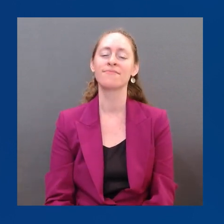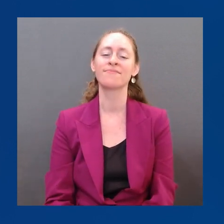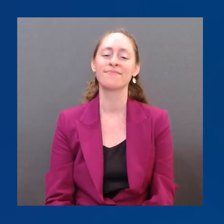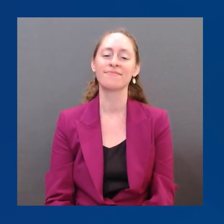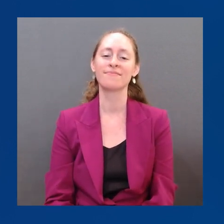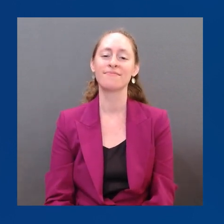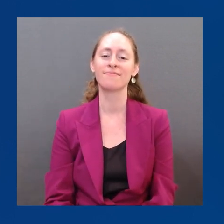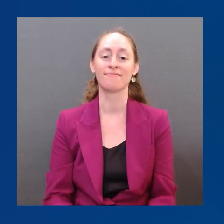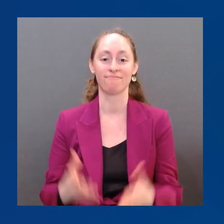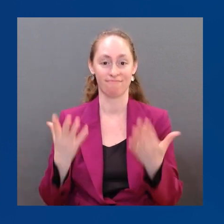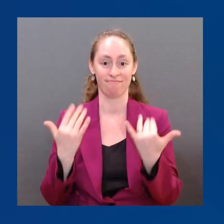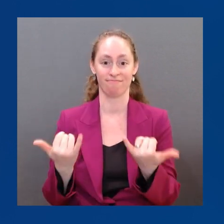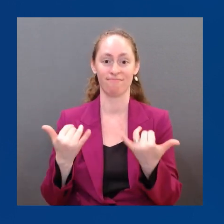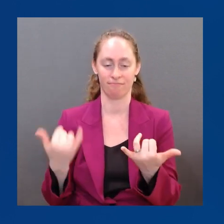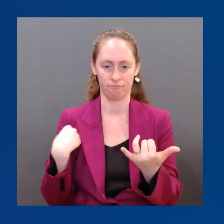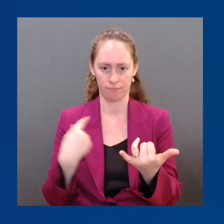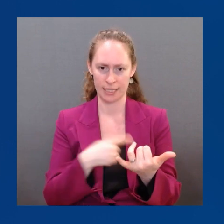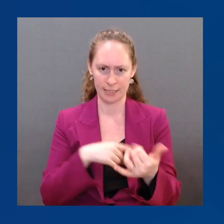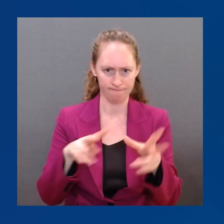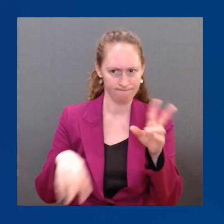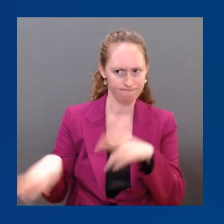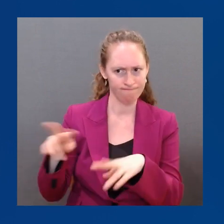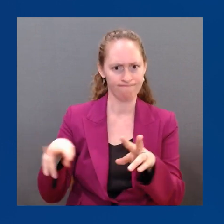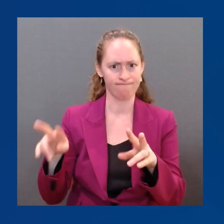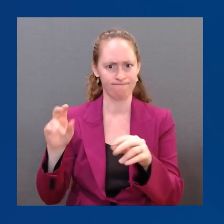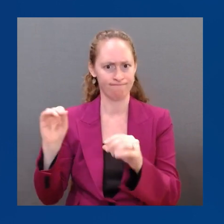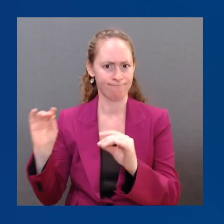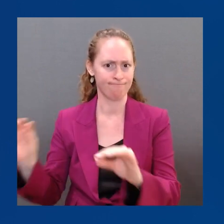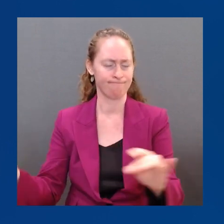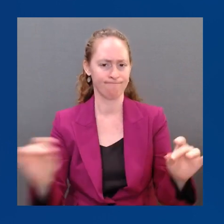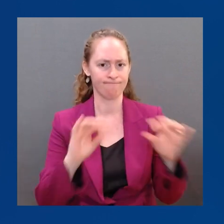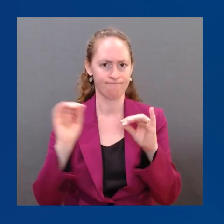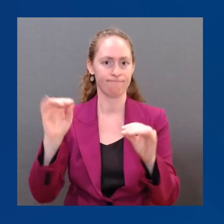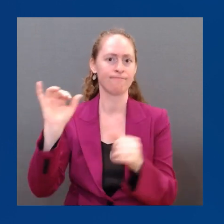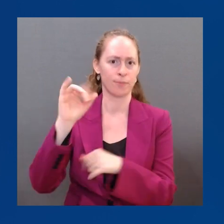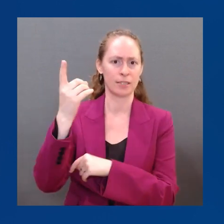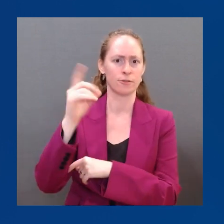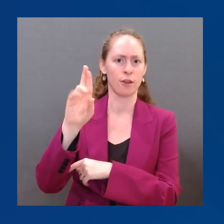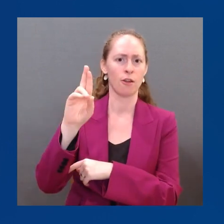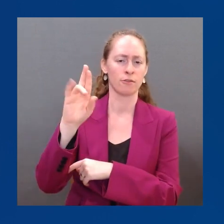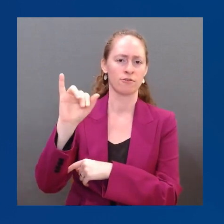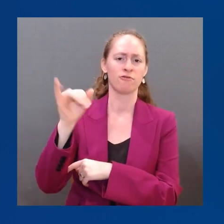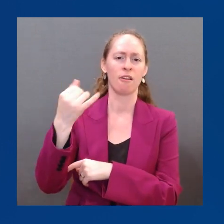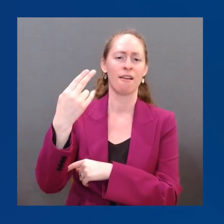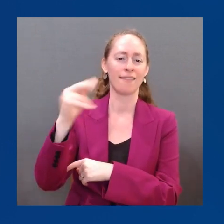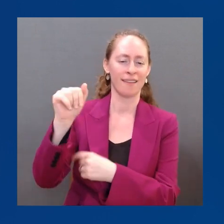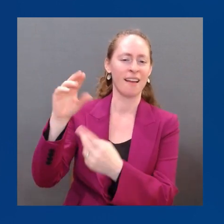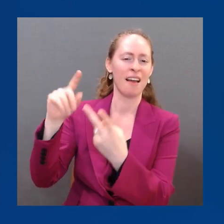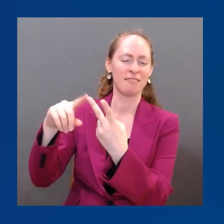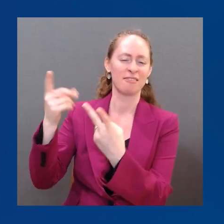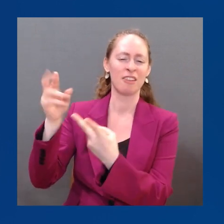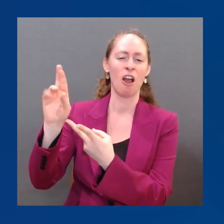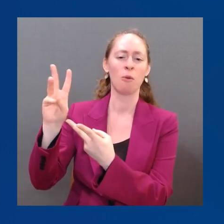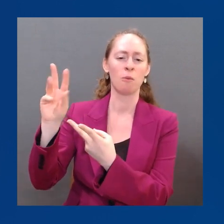as you've heard from both Dr. Jha and Dr. Walensky, we're seeing increases in cases.